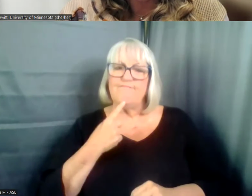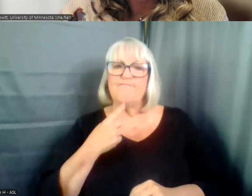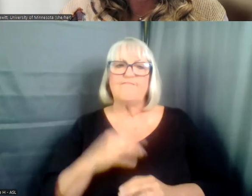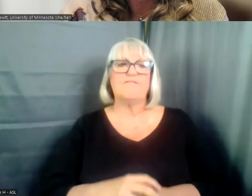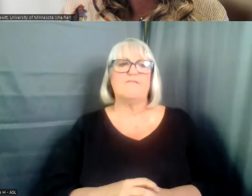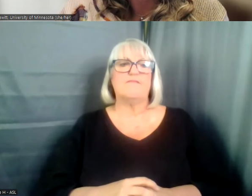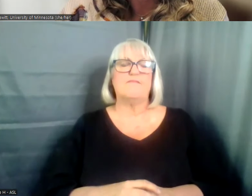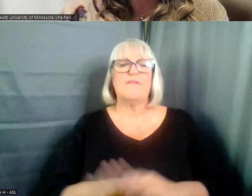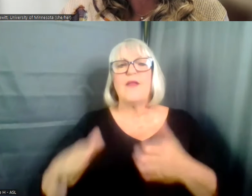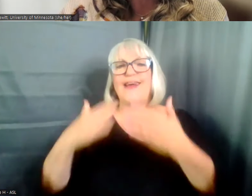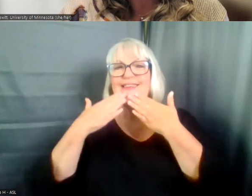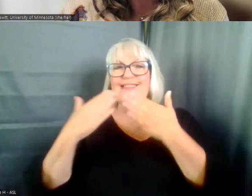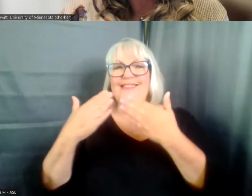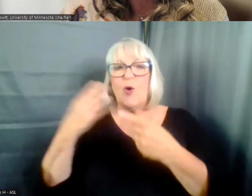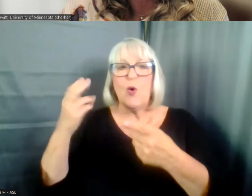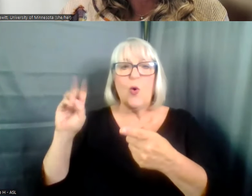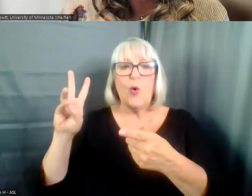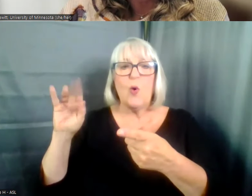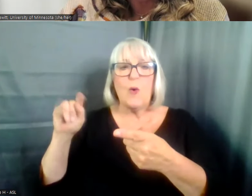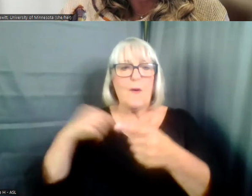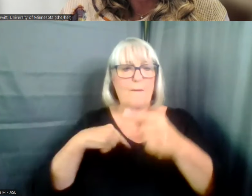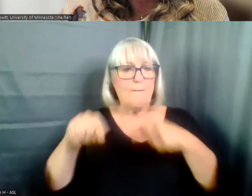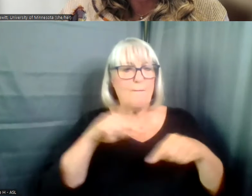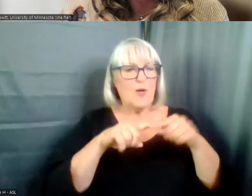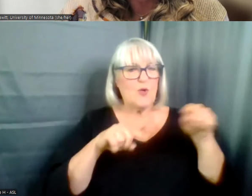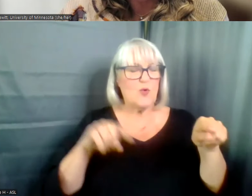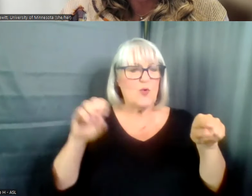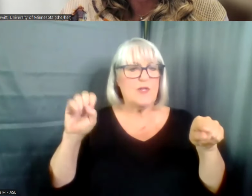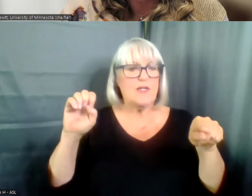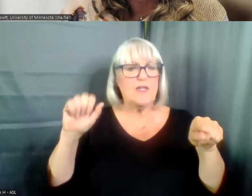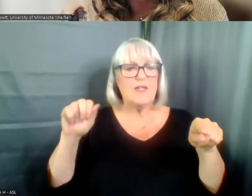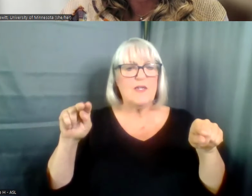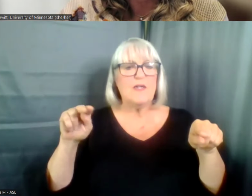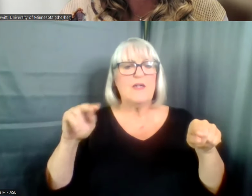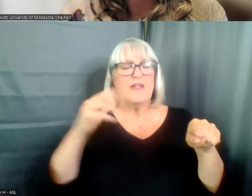Thank you so much, Dr. Hewitt. So Sean, we'll come back to you now. Several state ARPA plans focus on increased